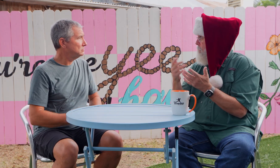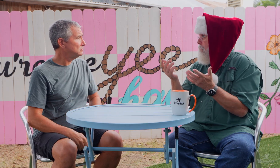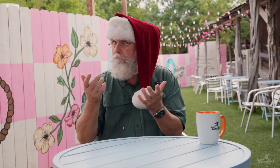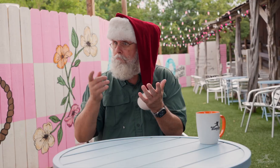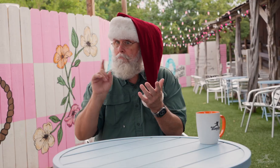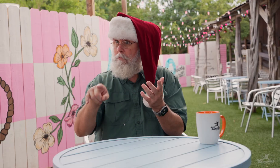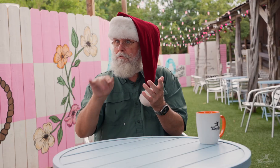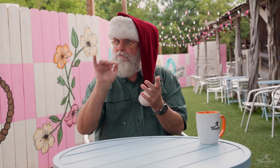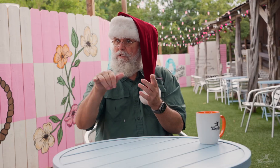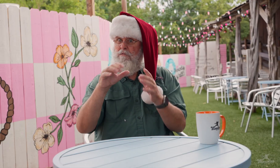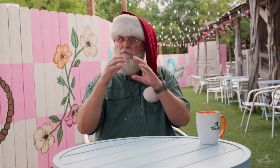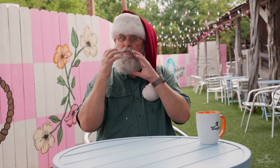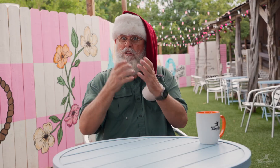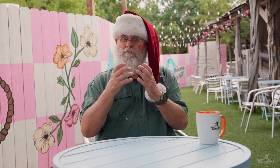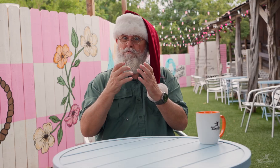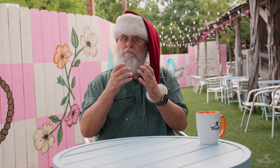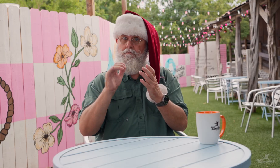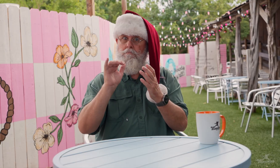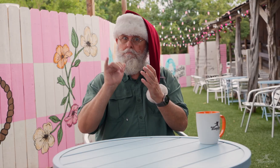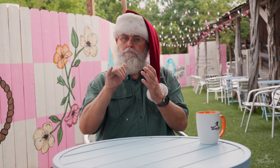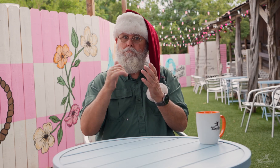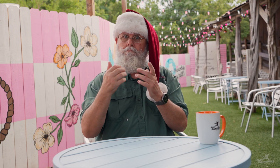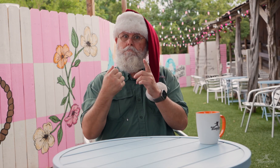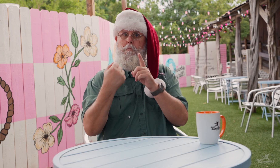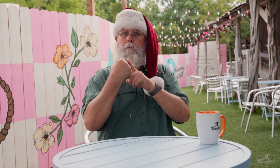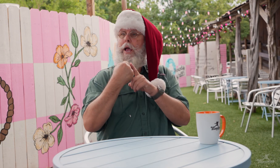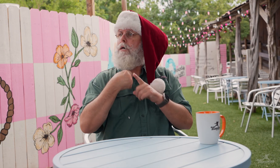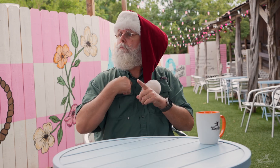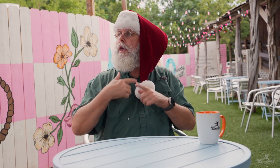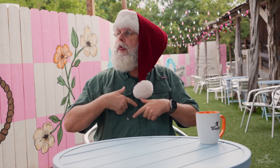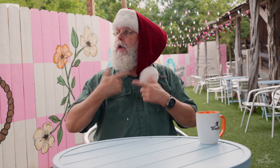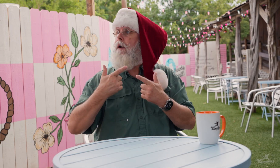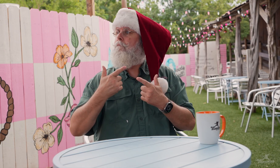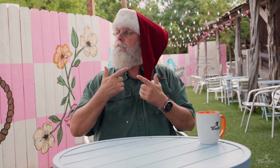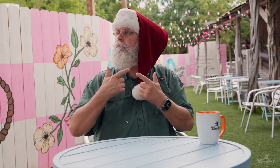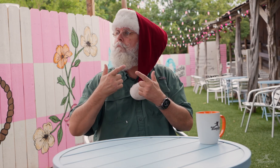Of course. Doing this has really impacted my life.